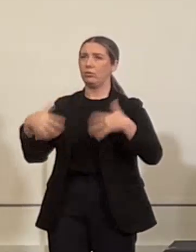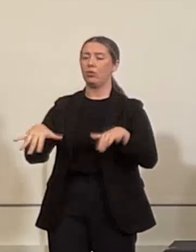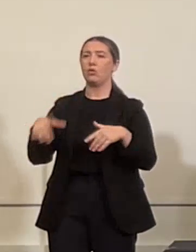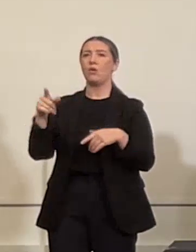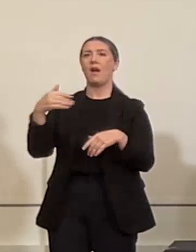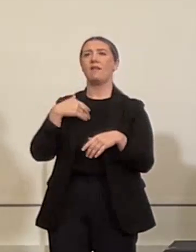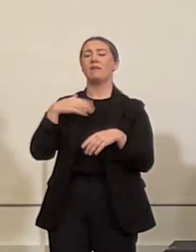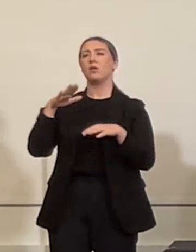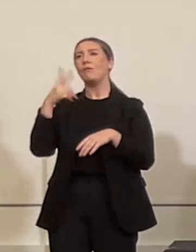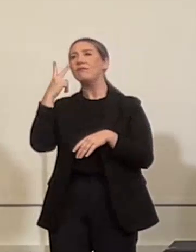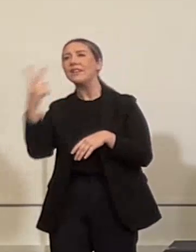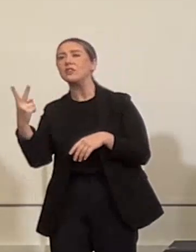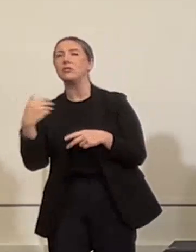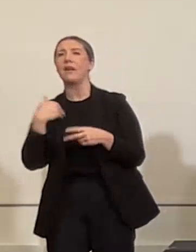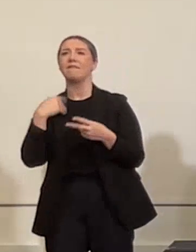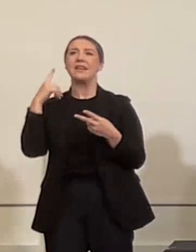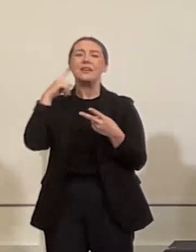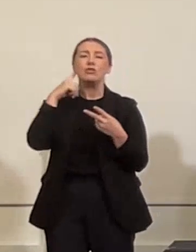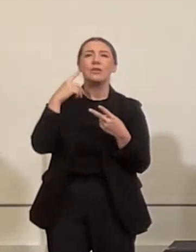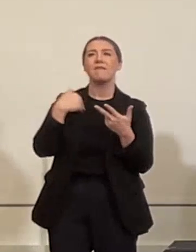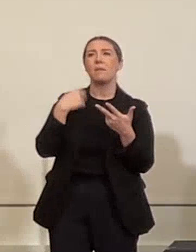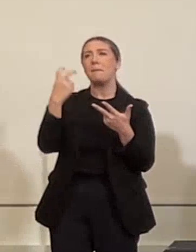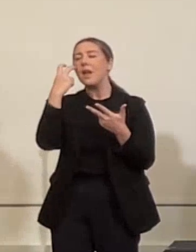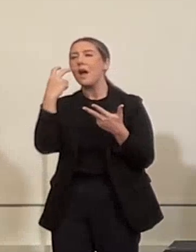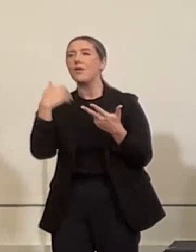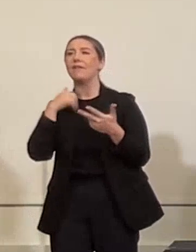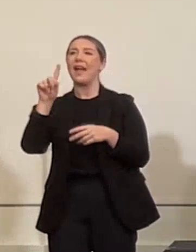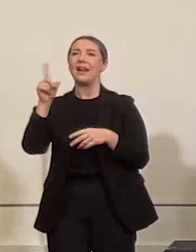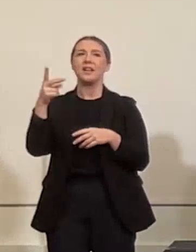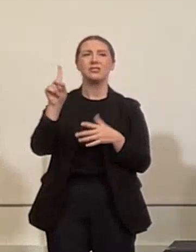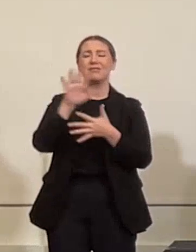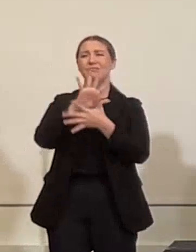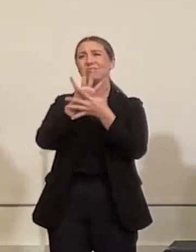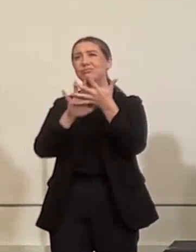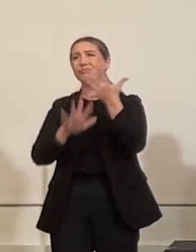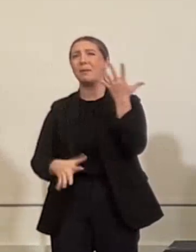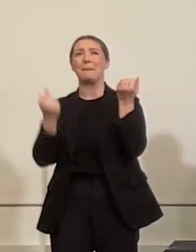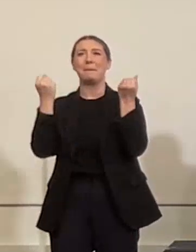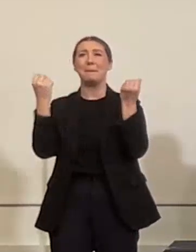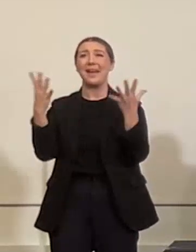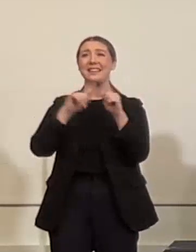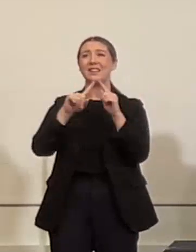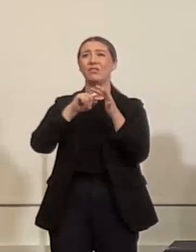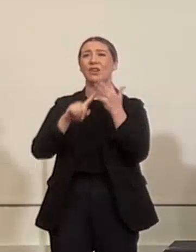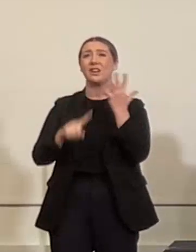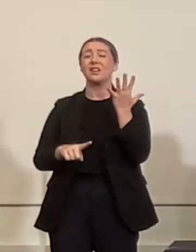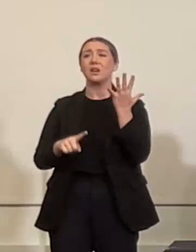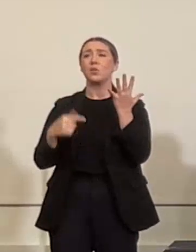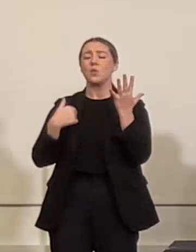low vision you have hearing you have blind, you have ADHD like there's a lot of those different things We over time want to